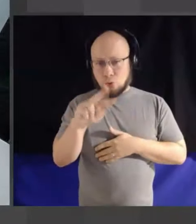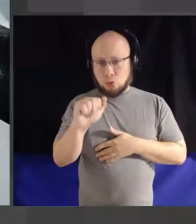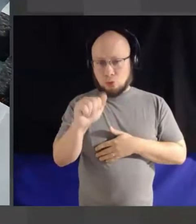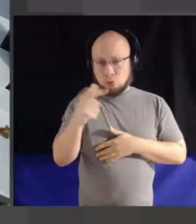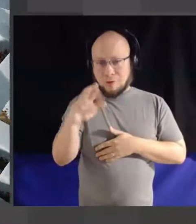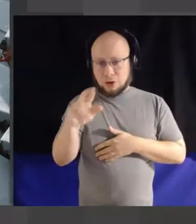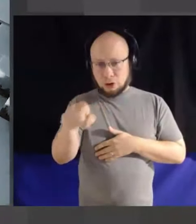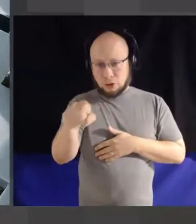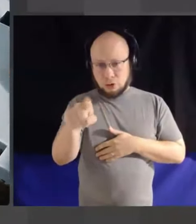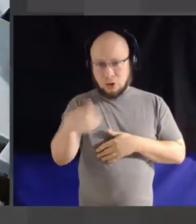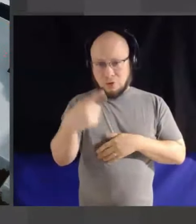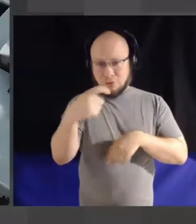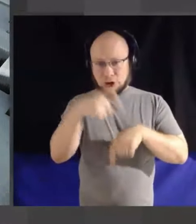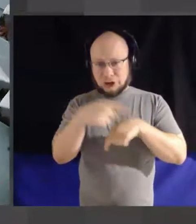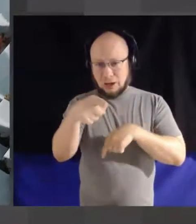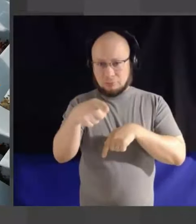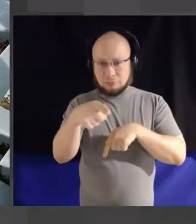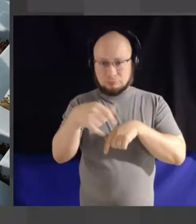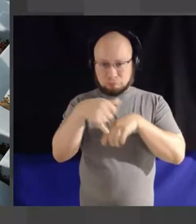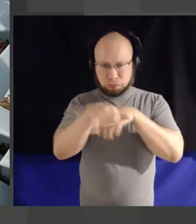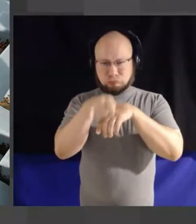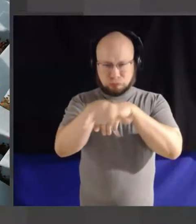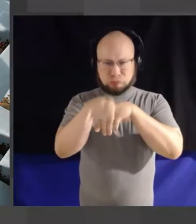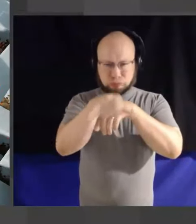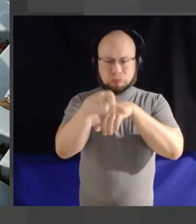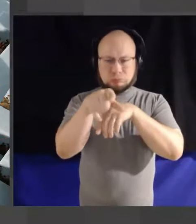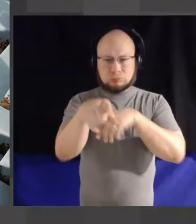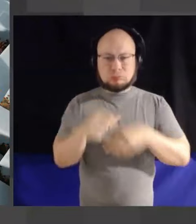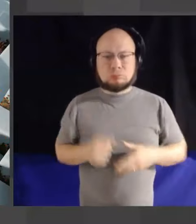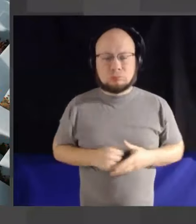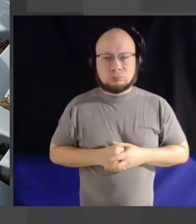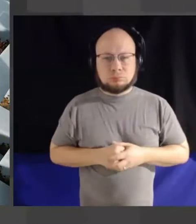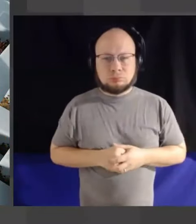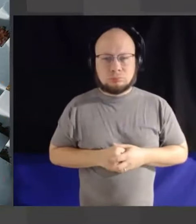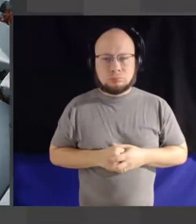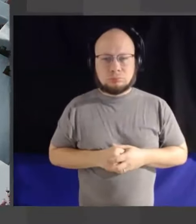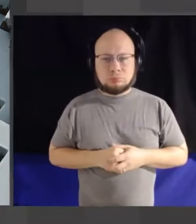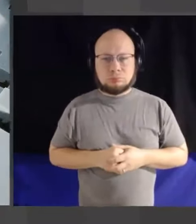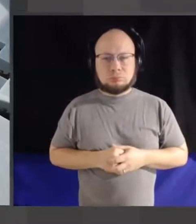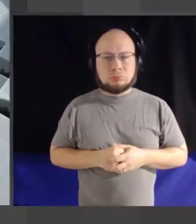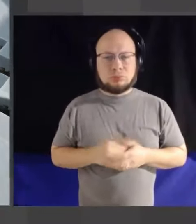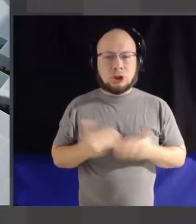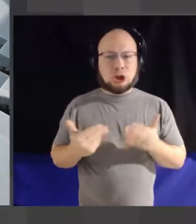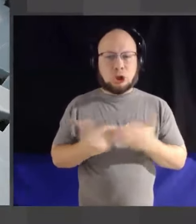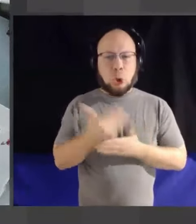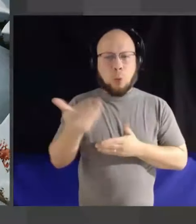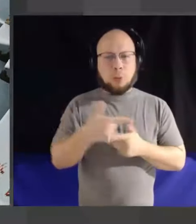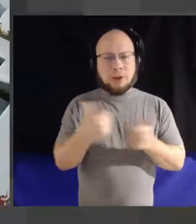AND THESE ARE WIND CRAWLERS. COMING FOR THE FIRST TIME.